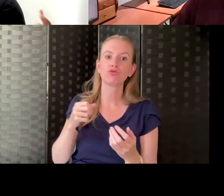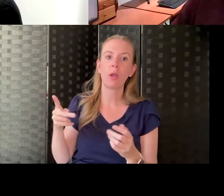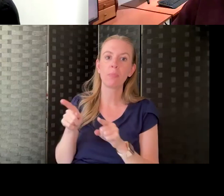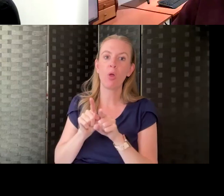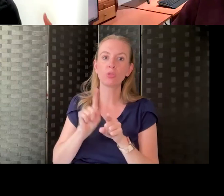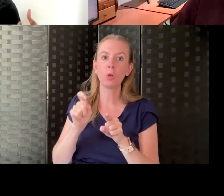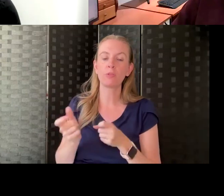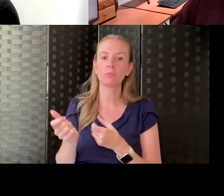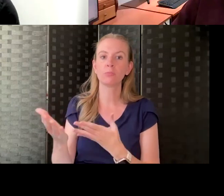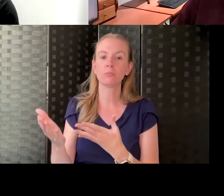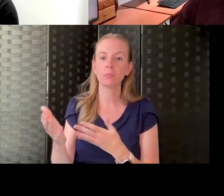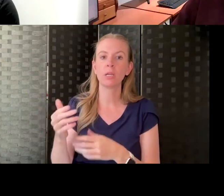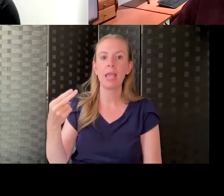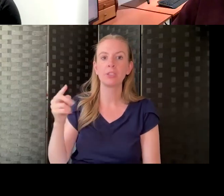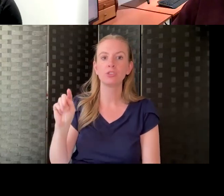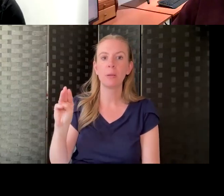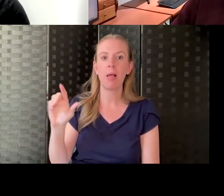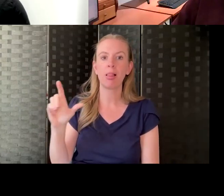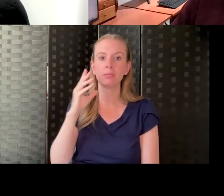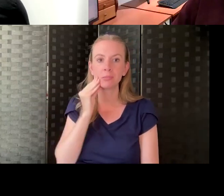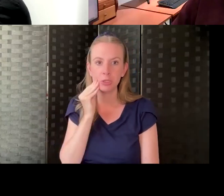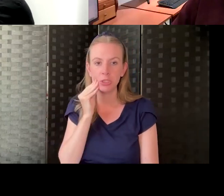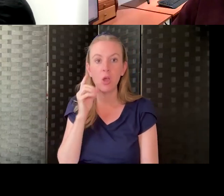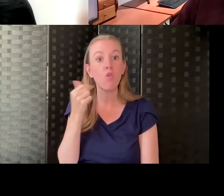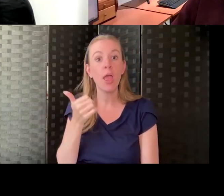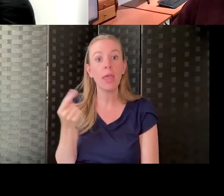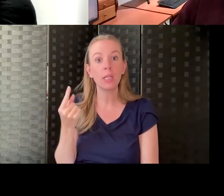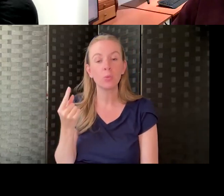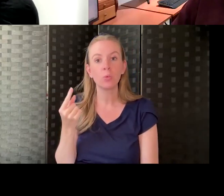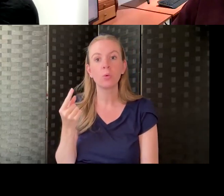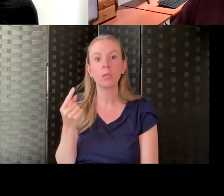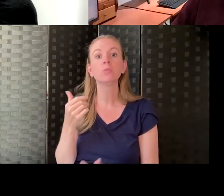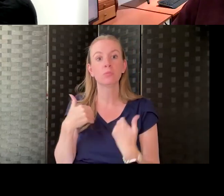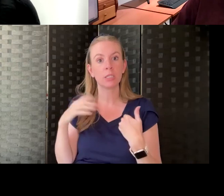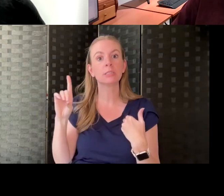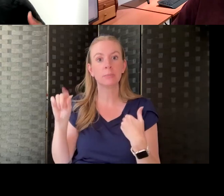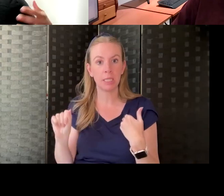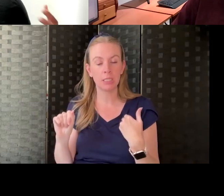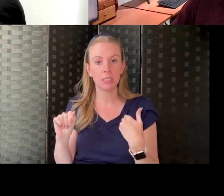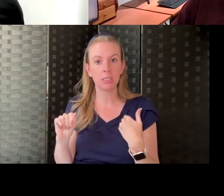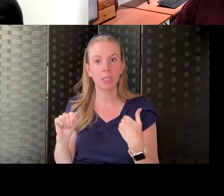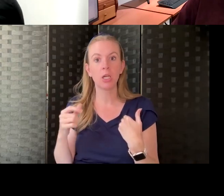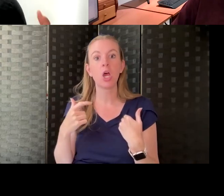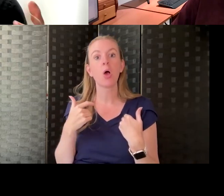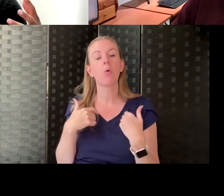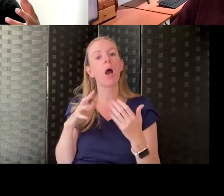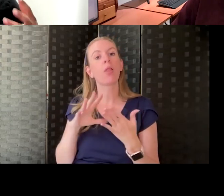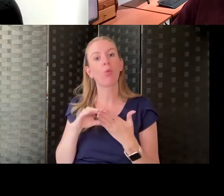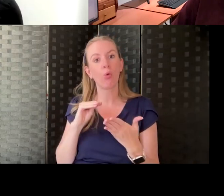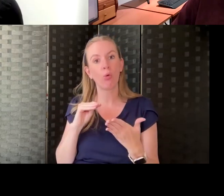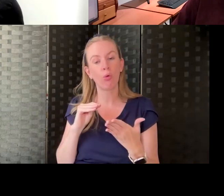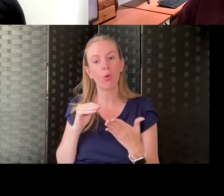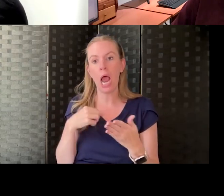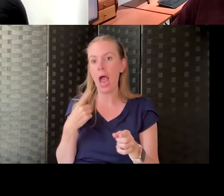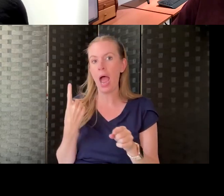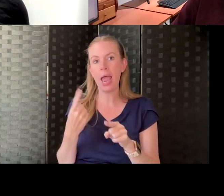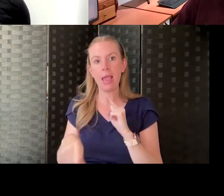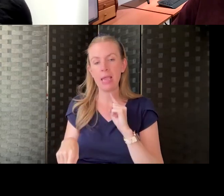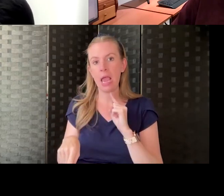provide HTML experience for anyone who did have a disability. I learned I could not launch a project